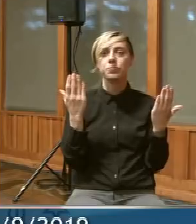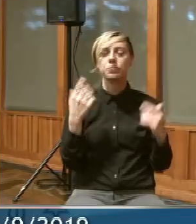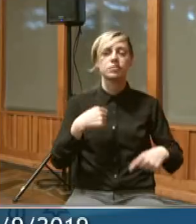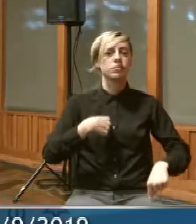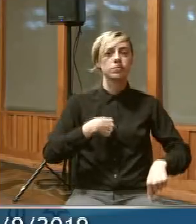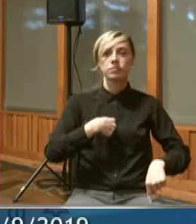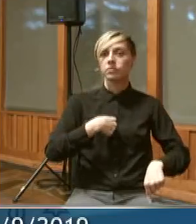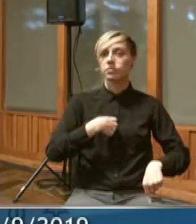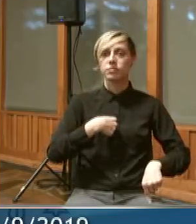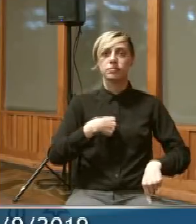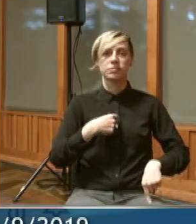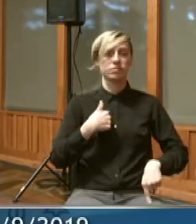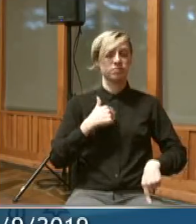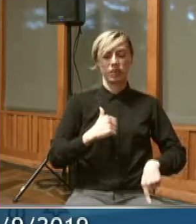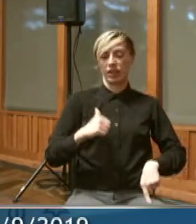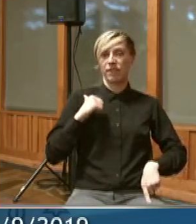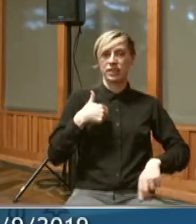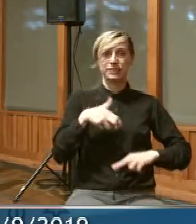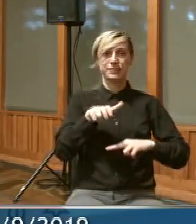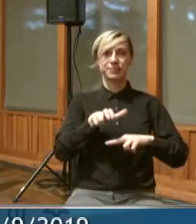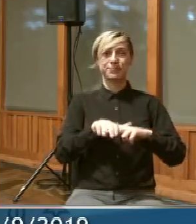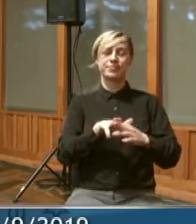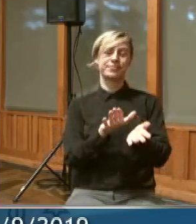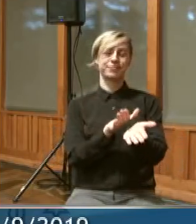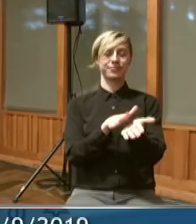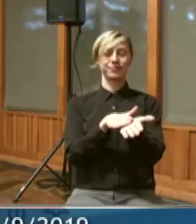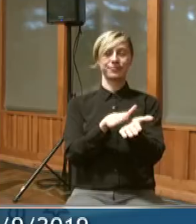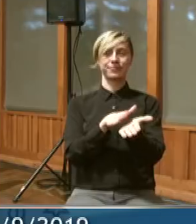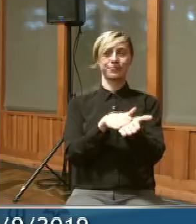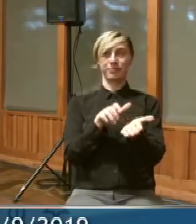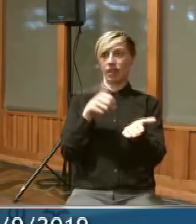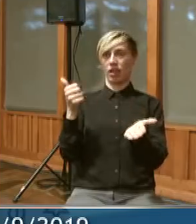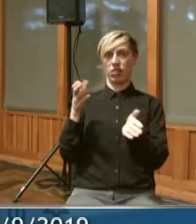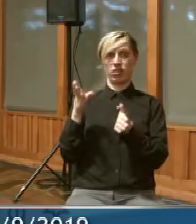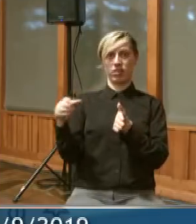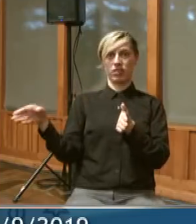POLICE MADE LAST YEAR WERE OF THOSE PEOPLE.